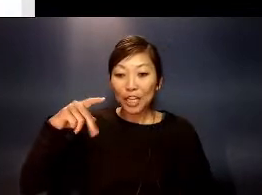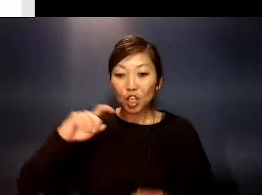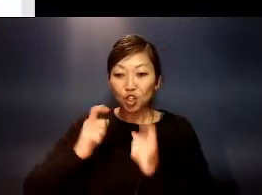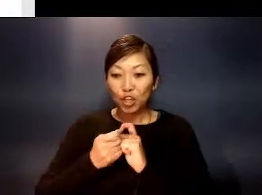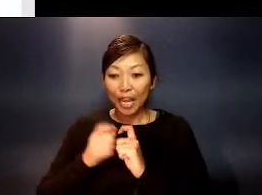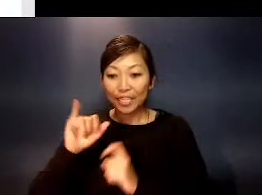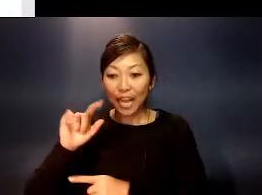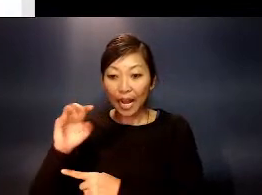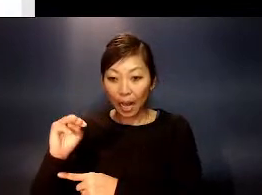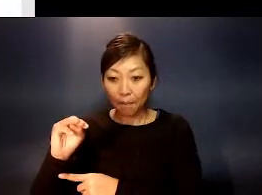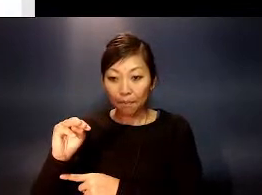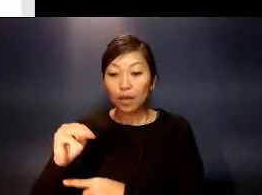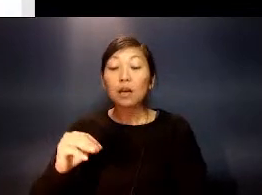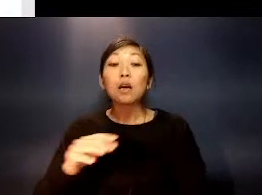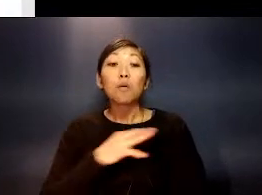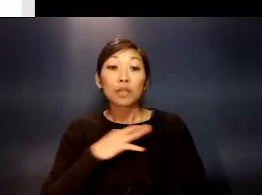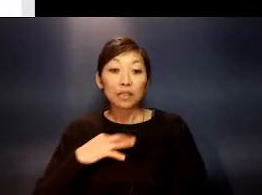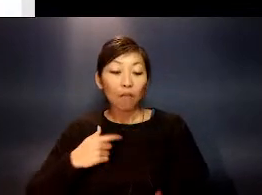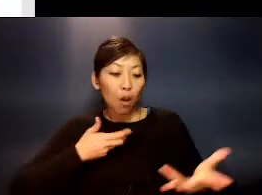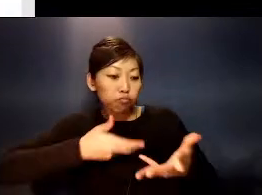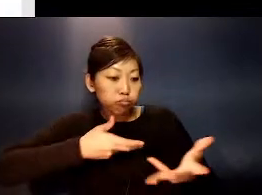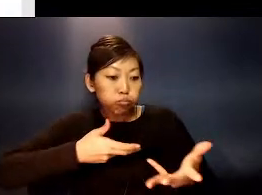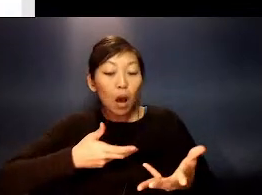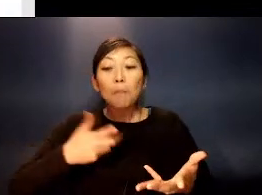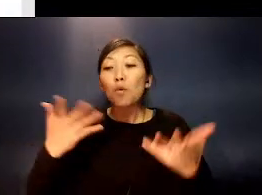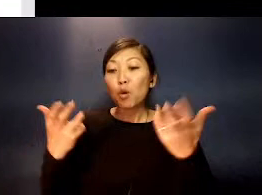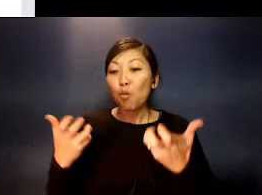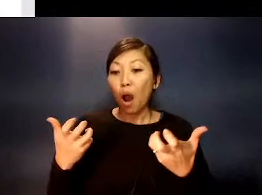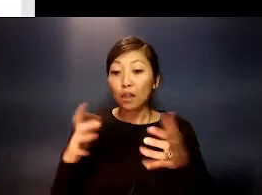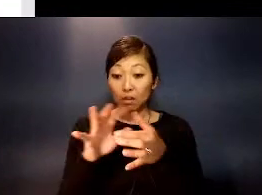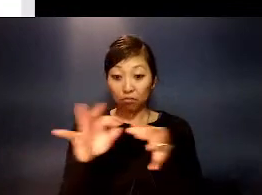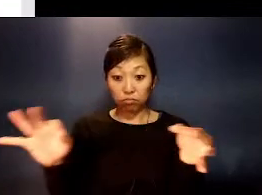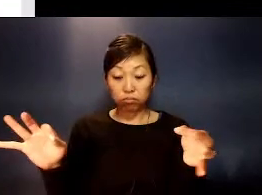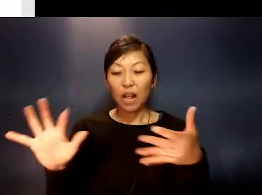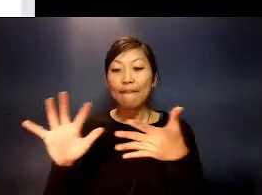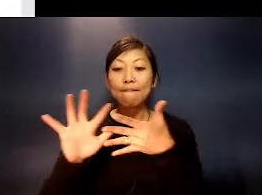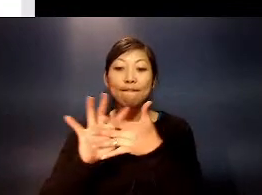SOURCE IF THERE IS, FOR EXAMPLE, UNUSED PAYROLL IN ANOTHER AREA WHERE WE KNOW THERE ARE SEVERAL AREAS OF